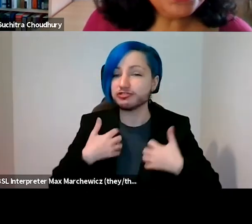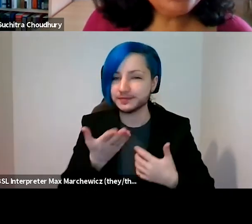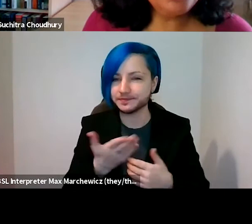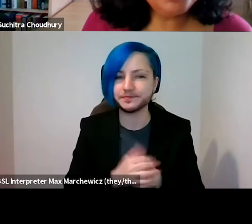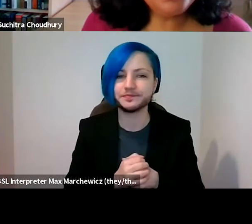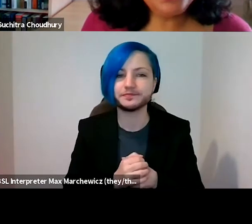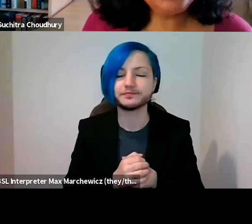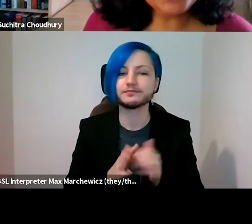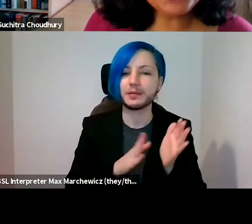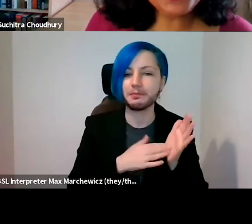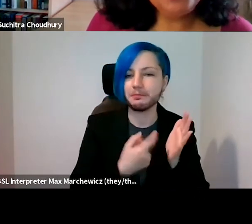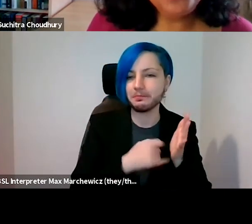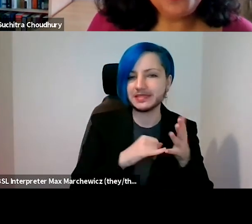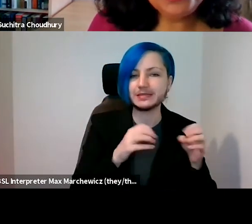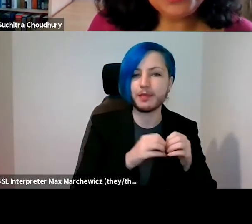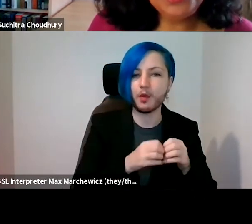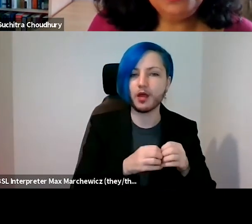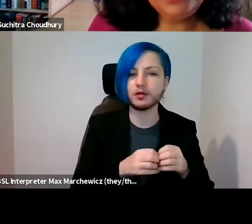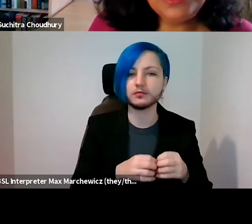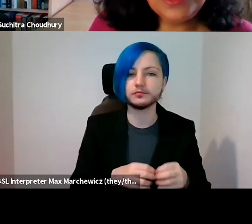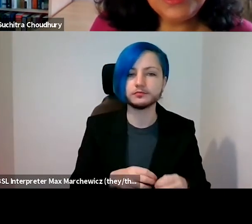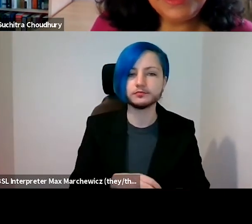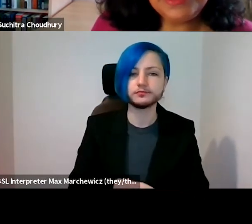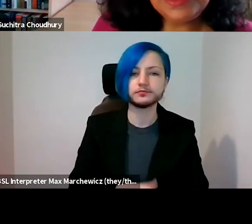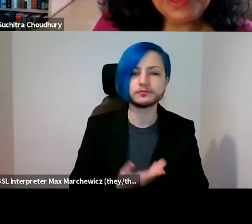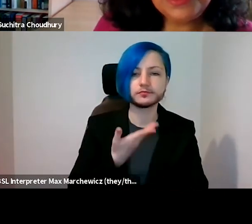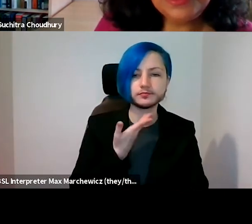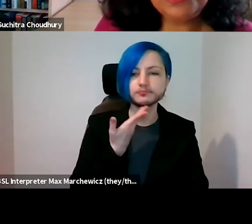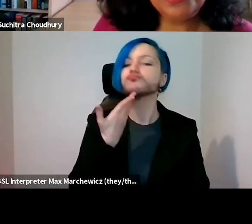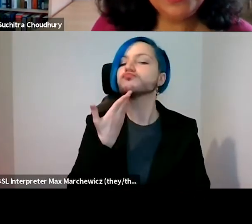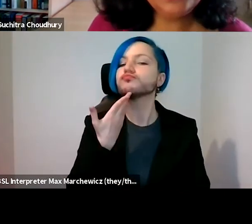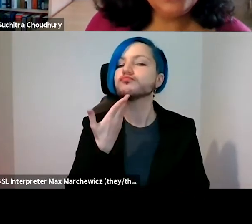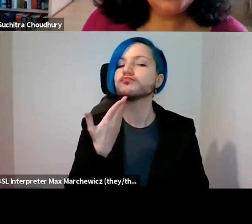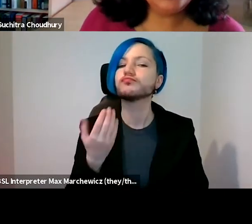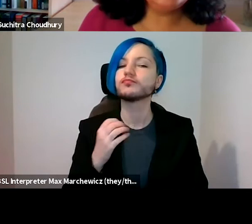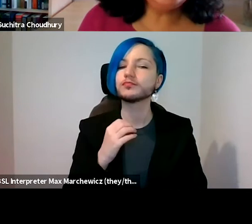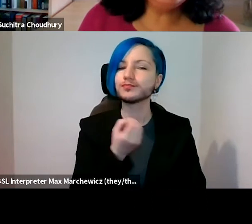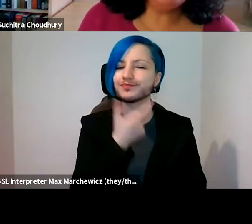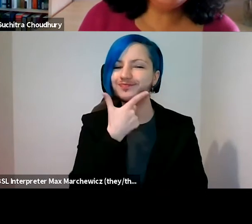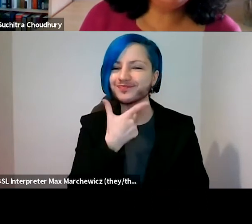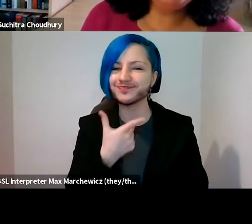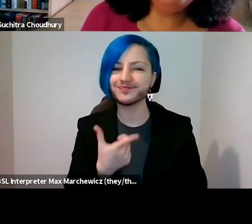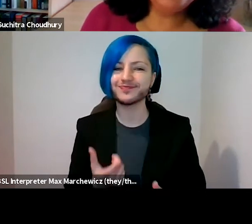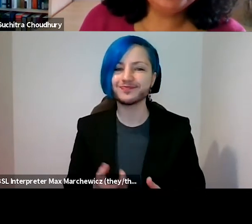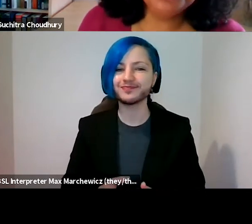"Mrs. Blower thrust her broad, good-natured, delighted countenance forwards, and sending a voice